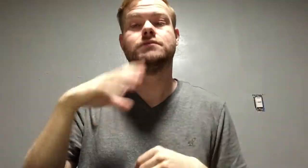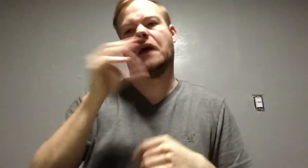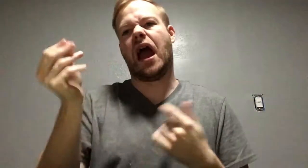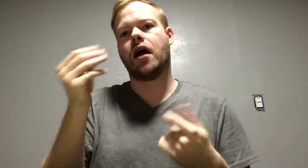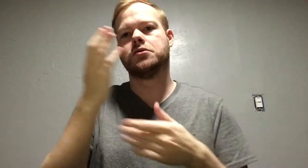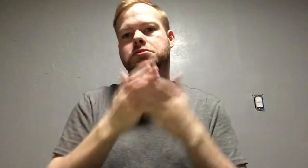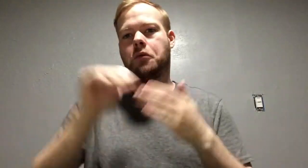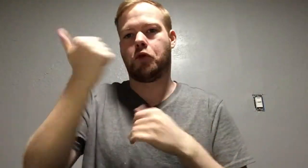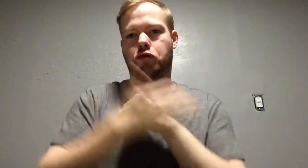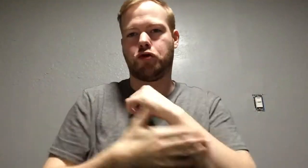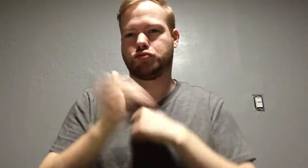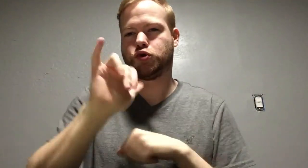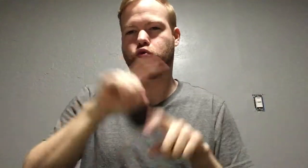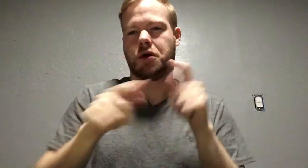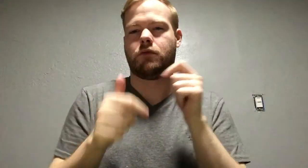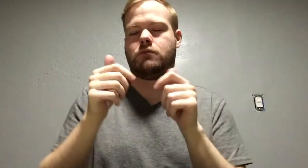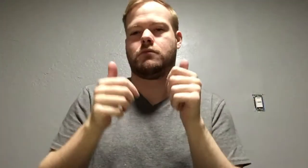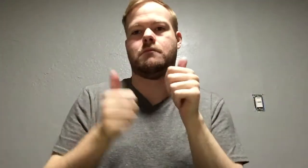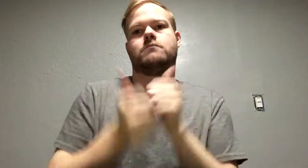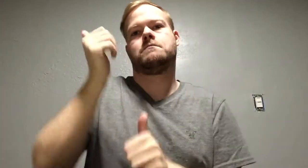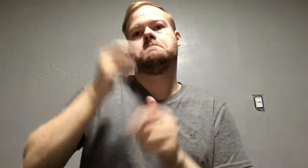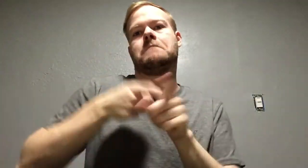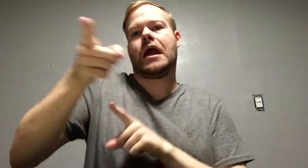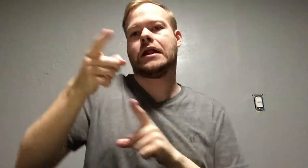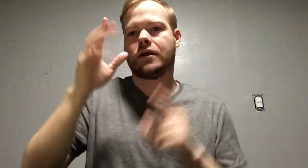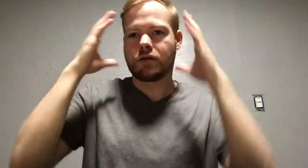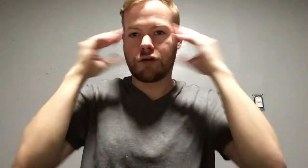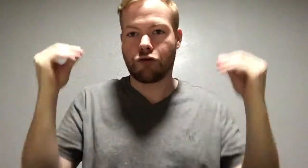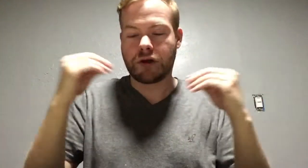And some other countries too, but mainly the Netherlands.